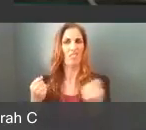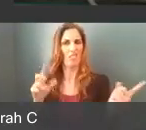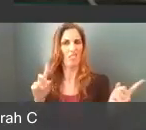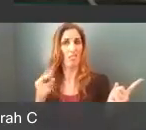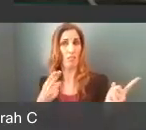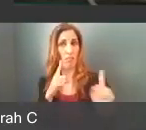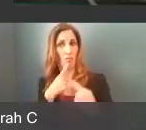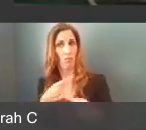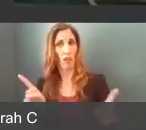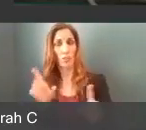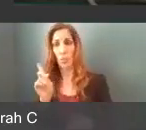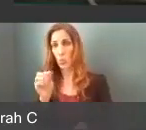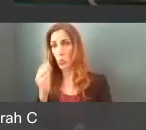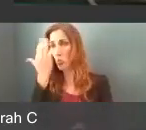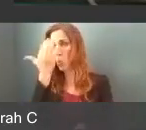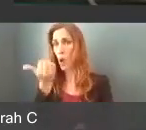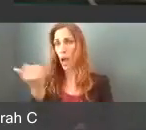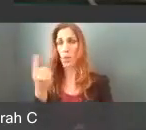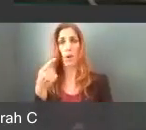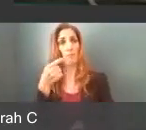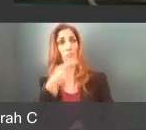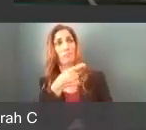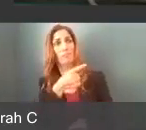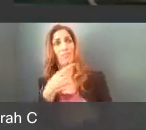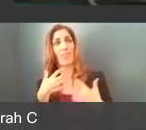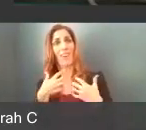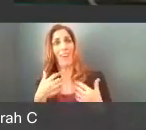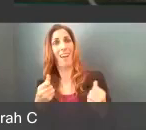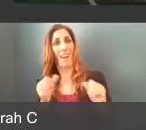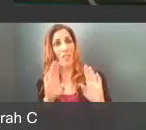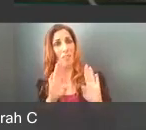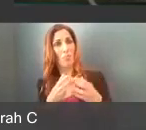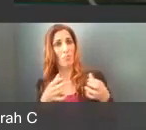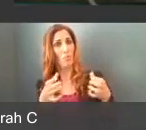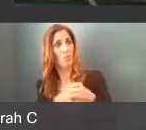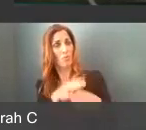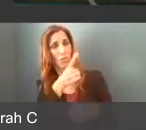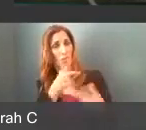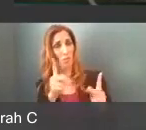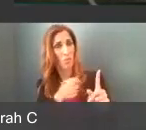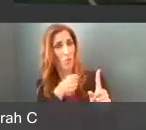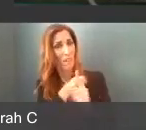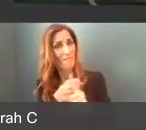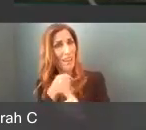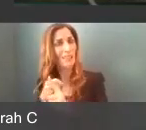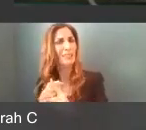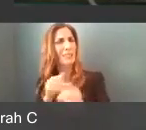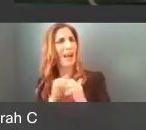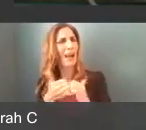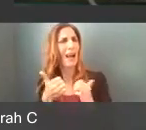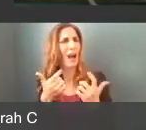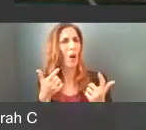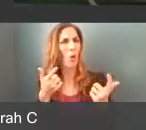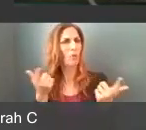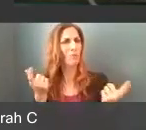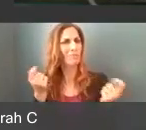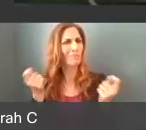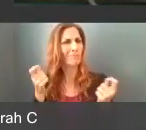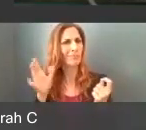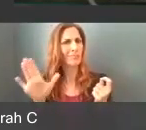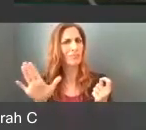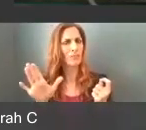anyone at the health bureau or affiliated health networks were affected and how will this handle your administration of the doses?